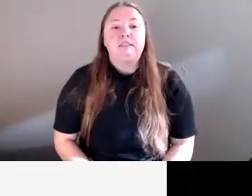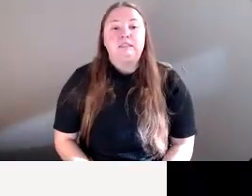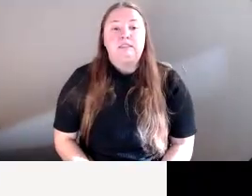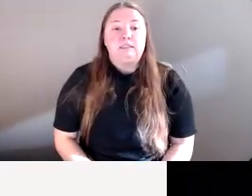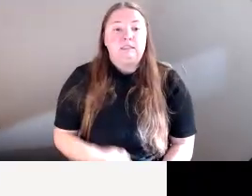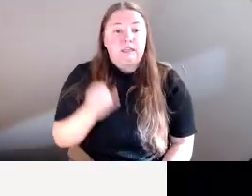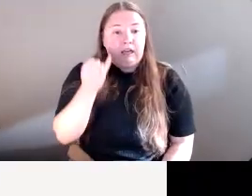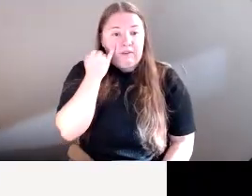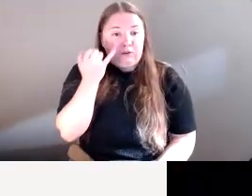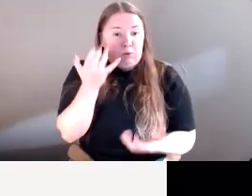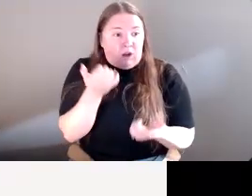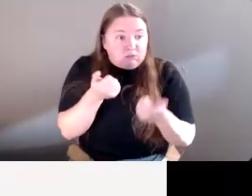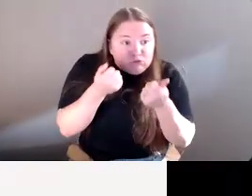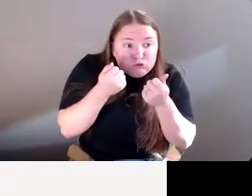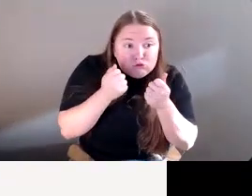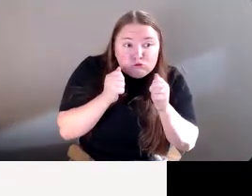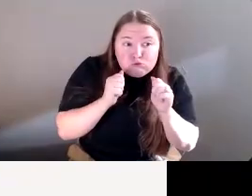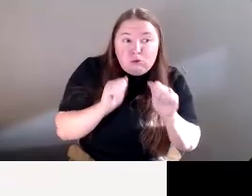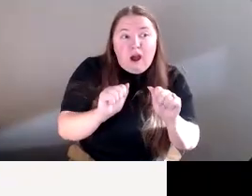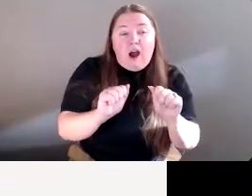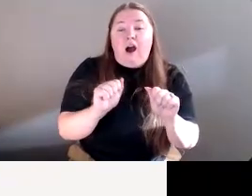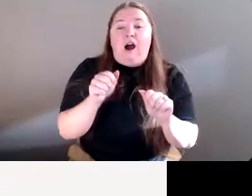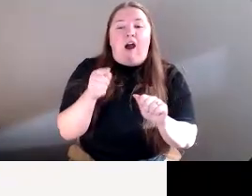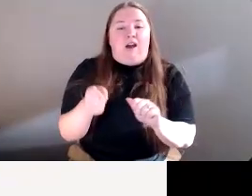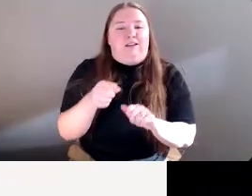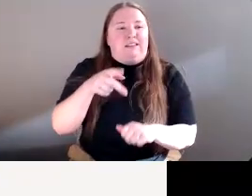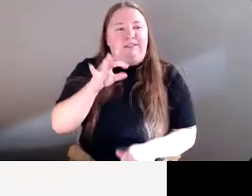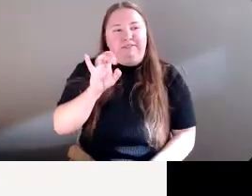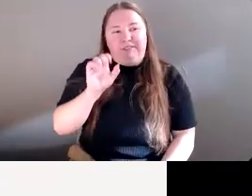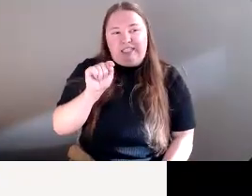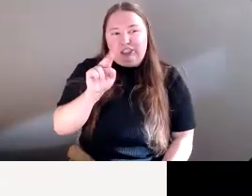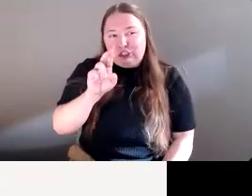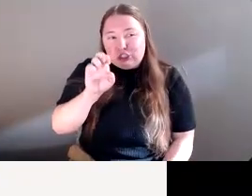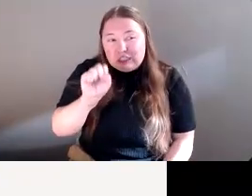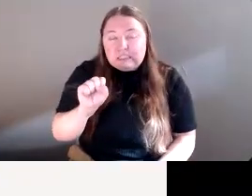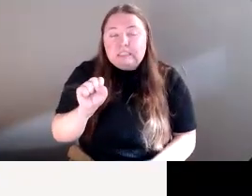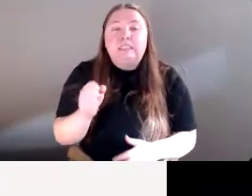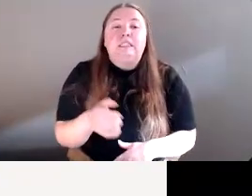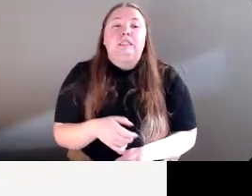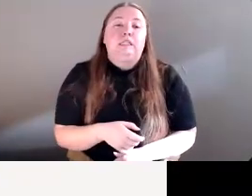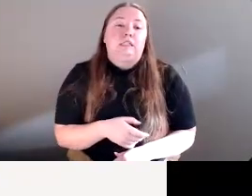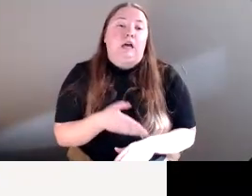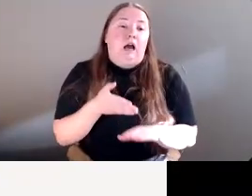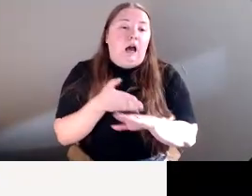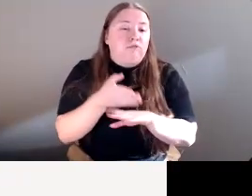can enable and try these features. And after, you test it out or,